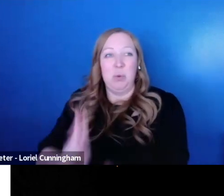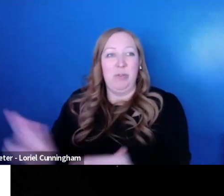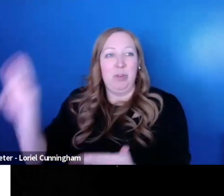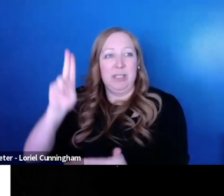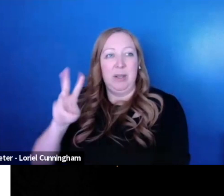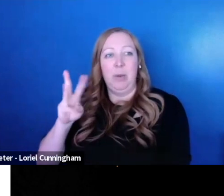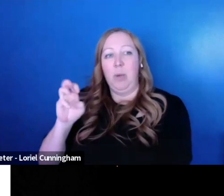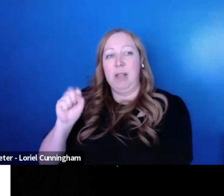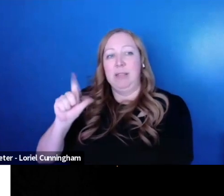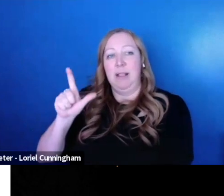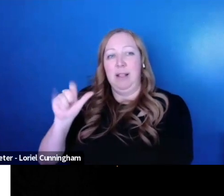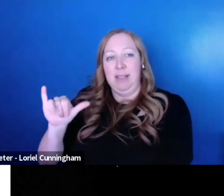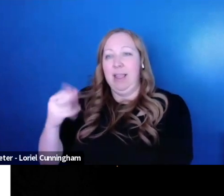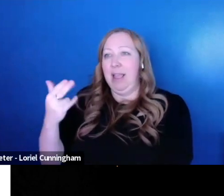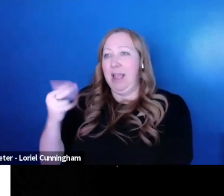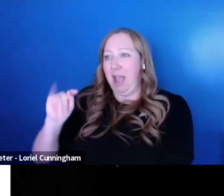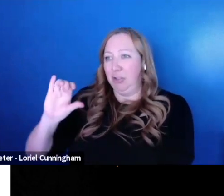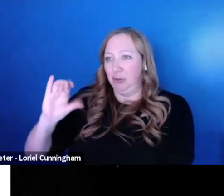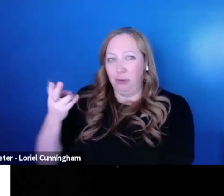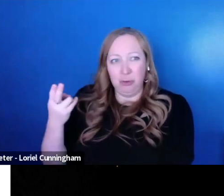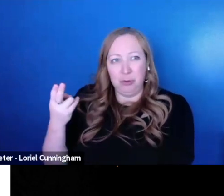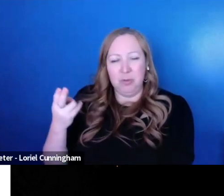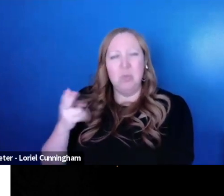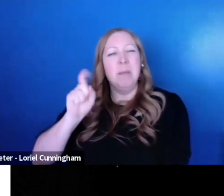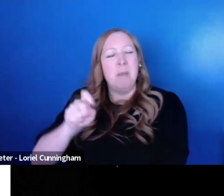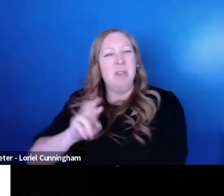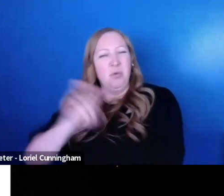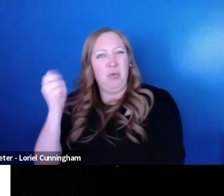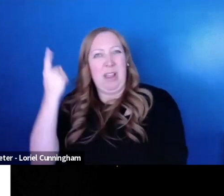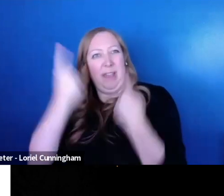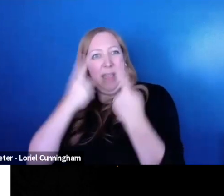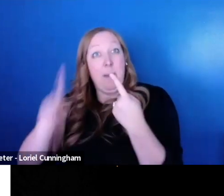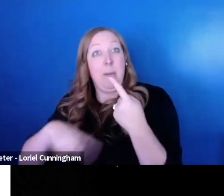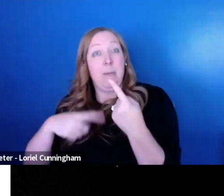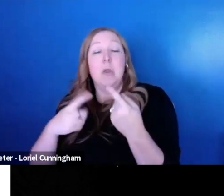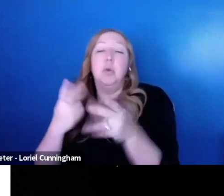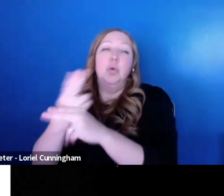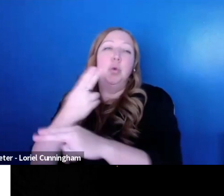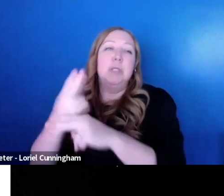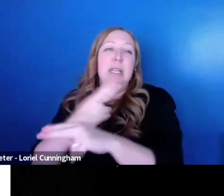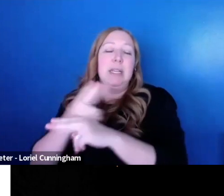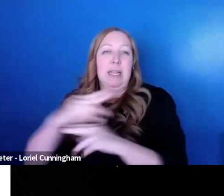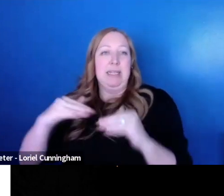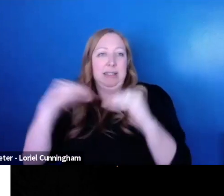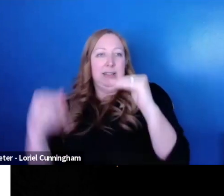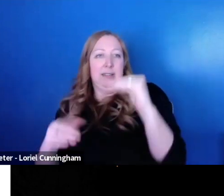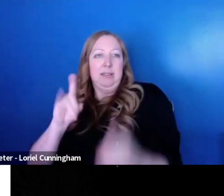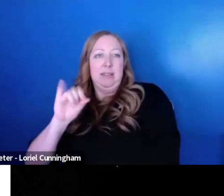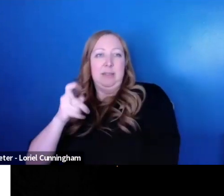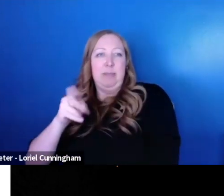Hatch's work to rethink the disparities framework, what he calls a racial spectacle. So in his work over the 2020 --